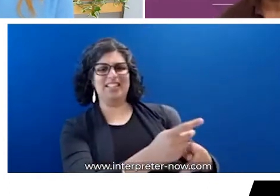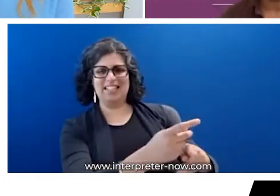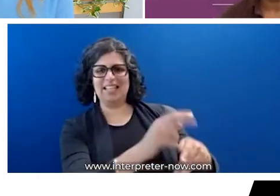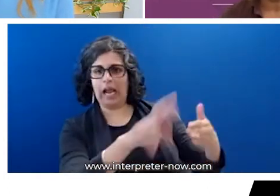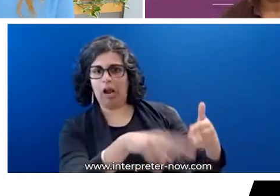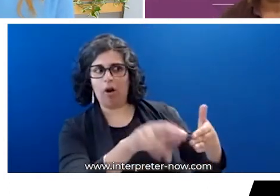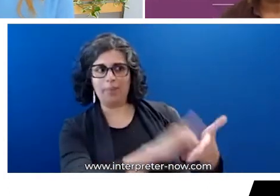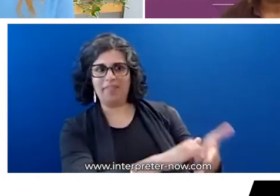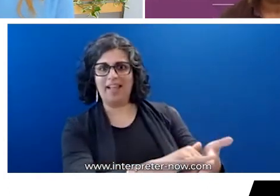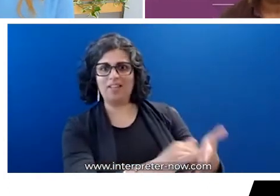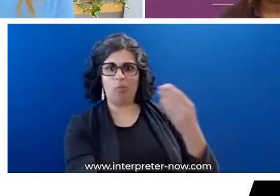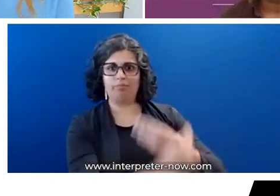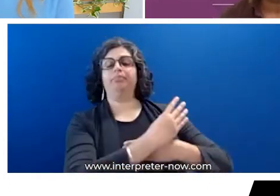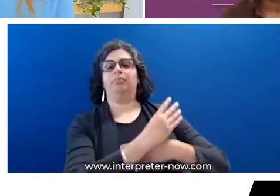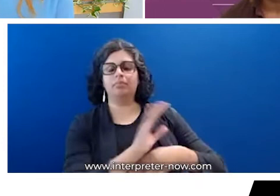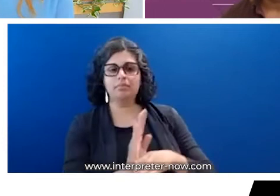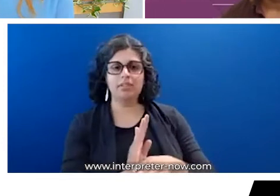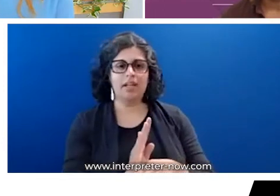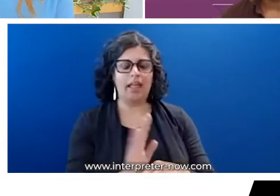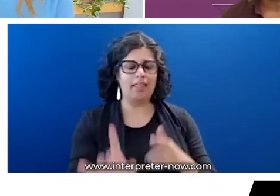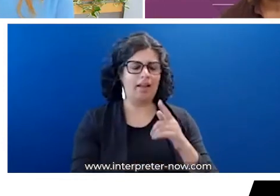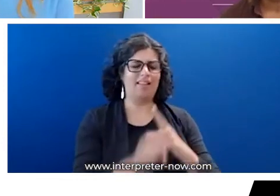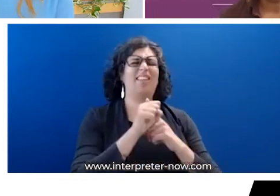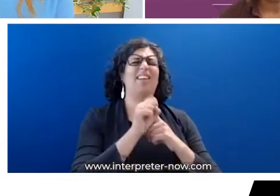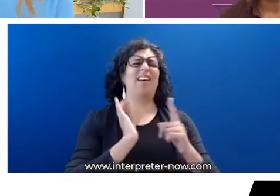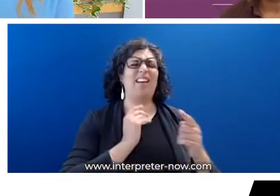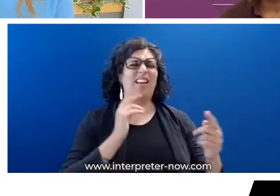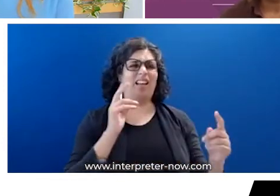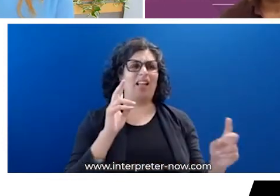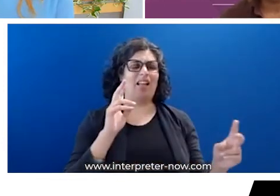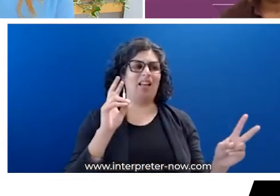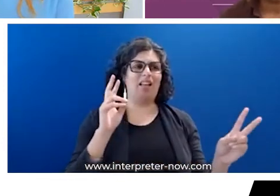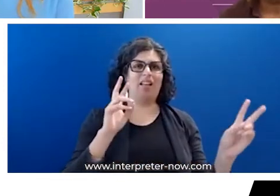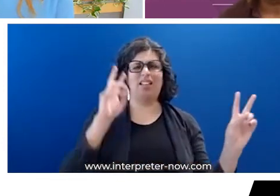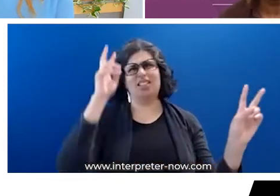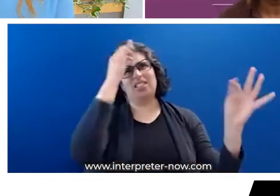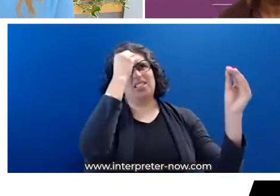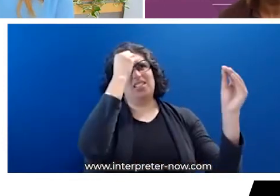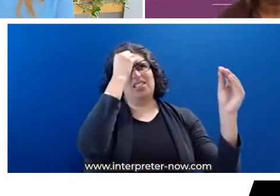I think it can cloud our judgment around the frequency in which we're taking time to meaningfully